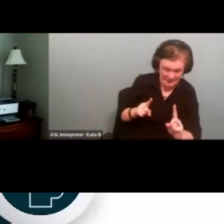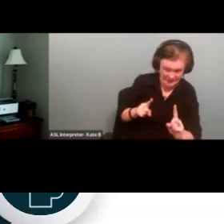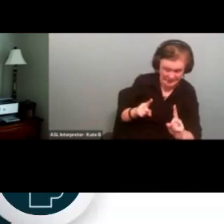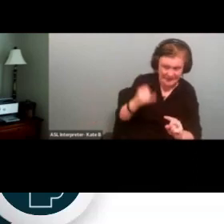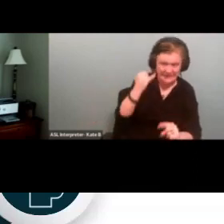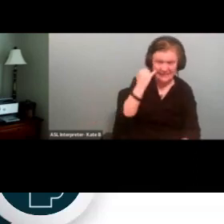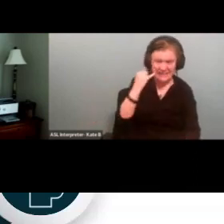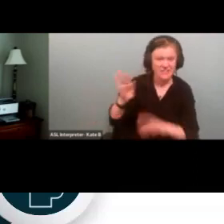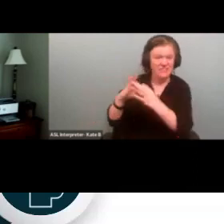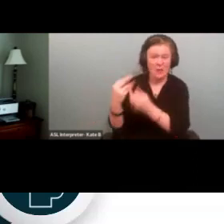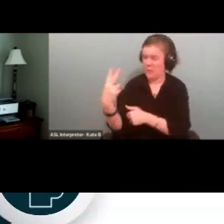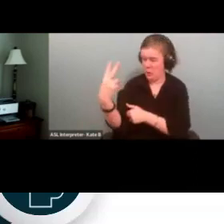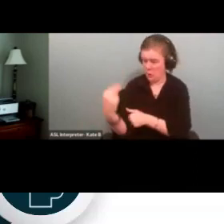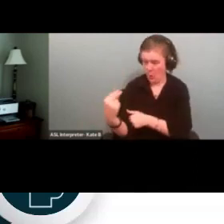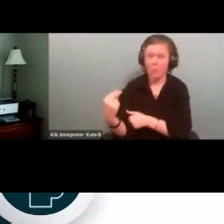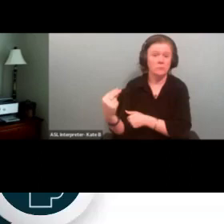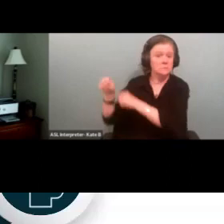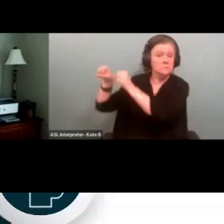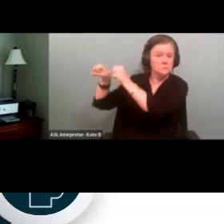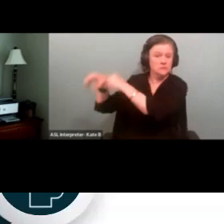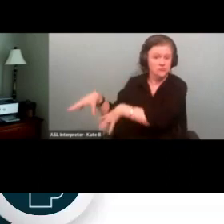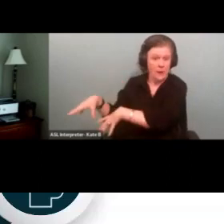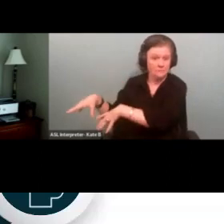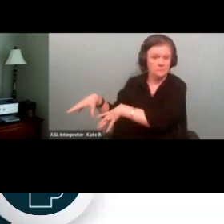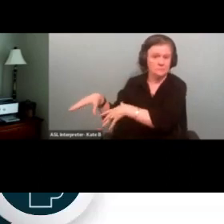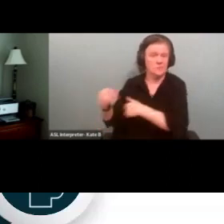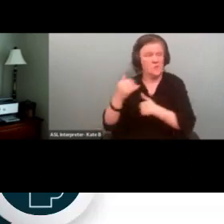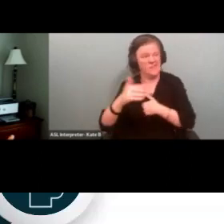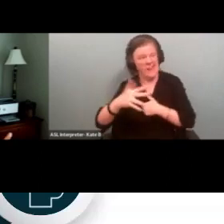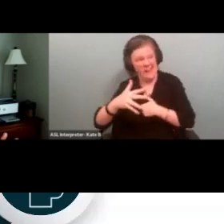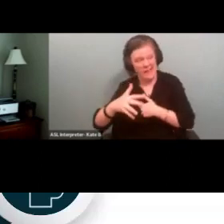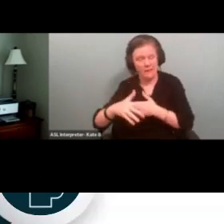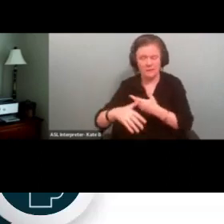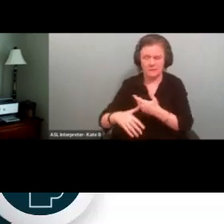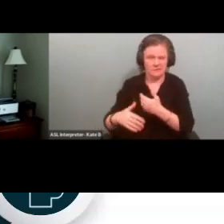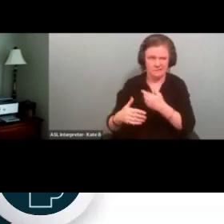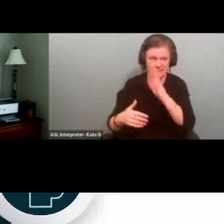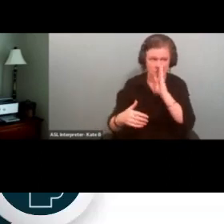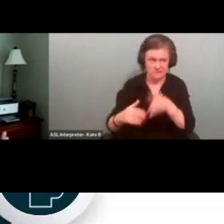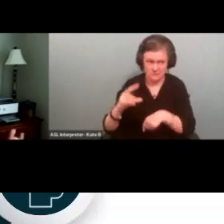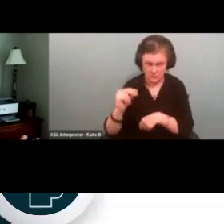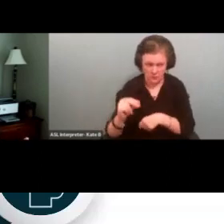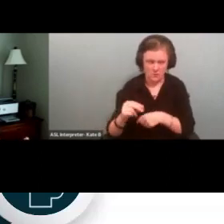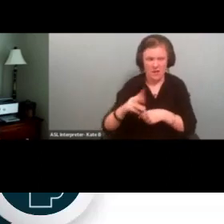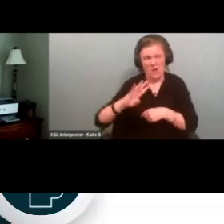family says Not really, or at or no, or Well, I didn't have any